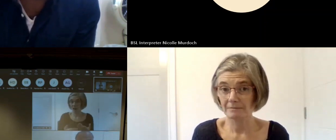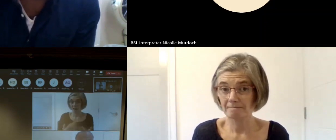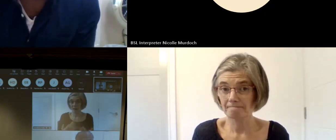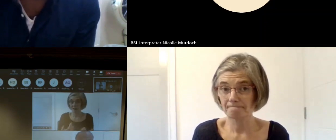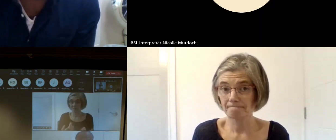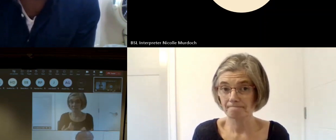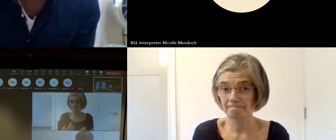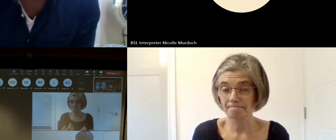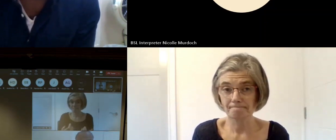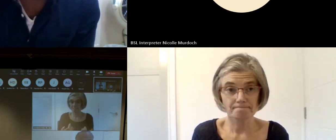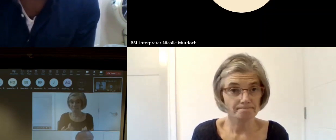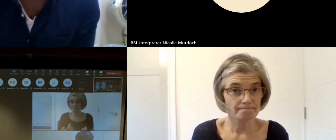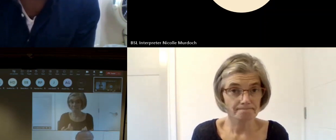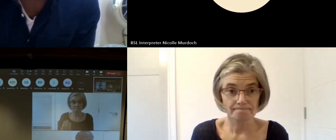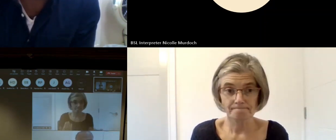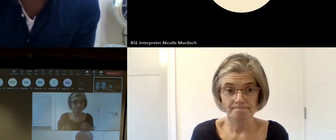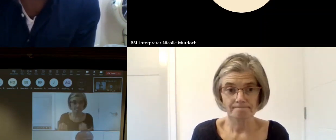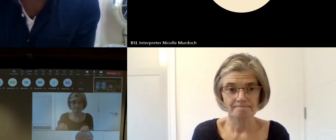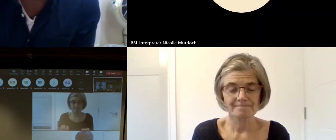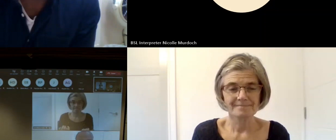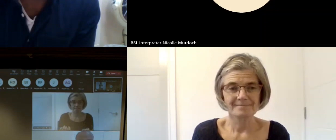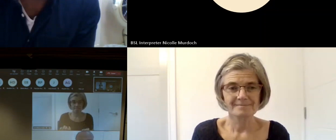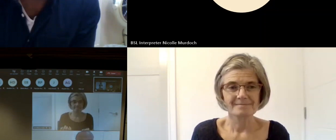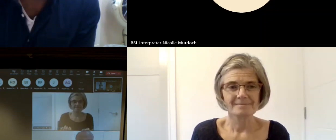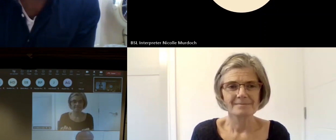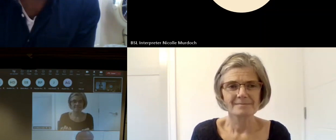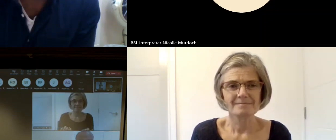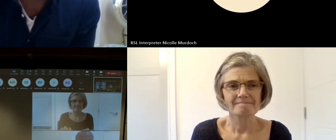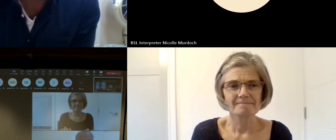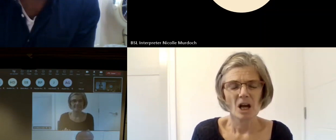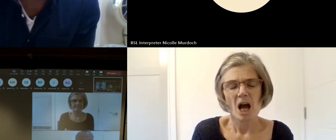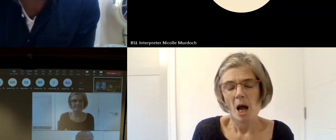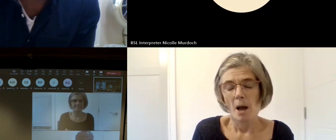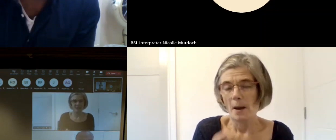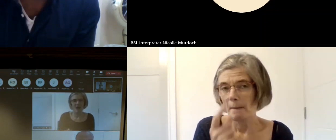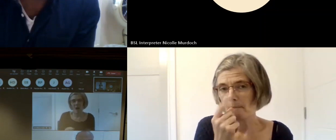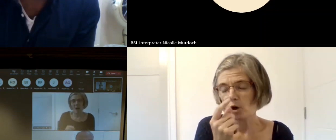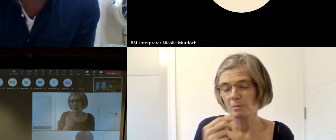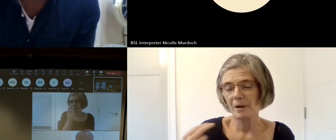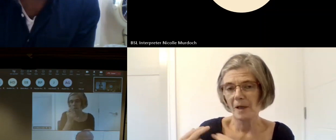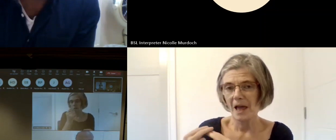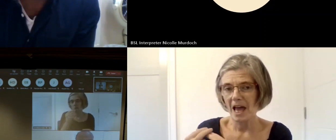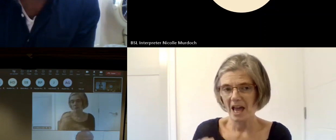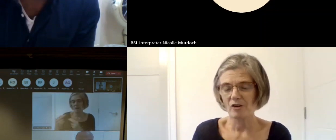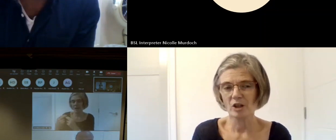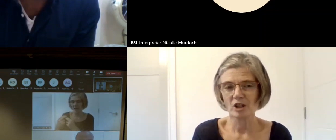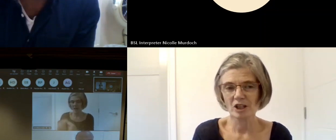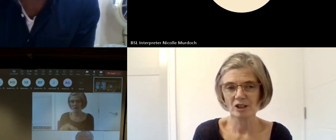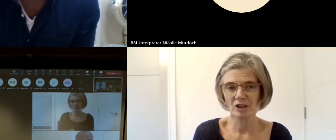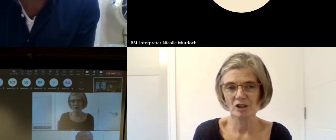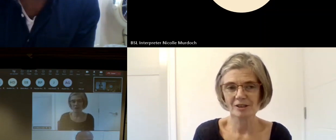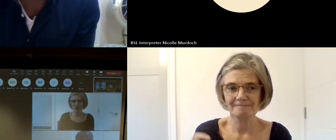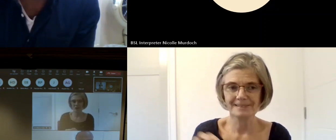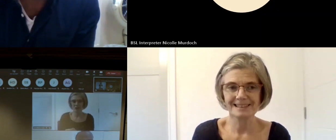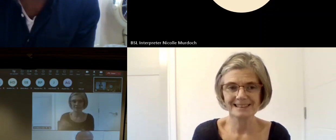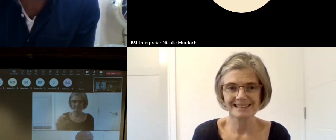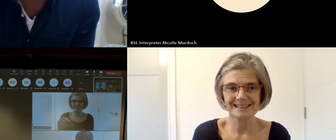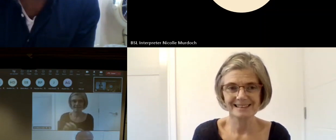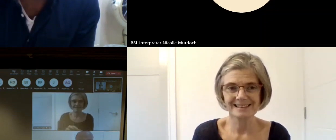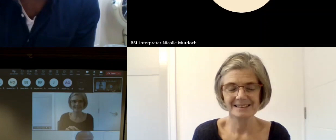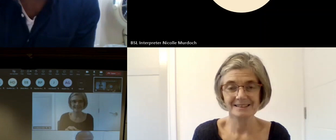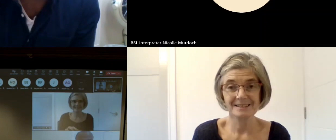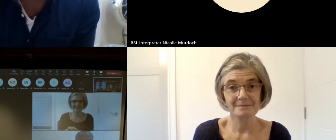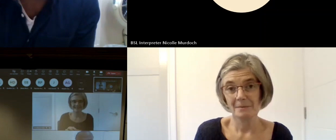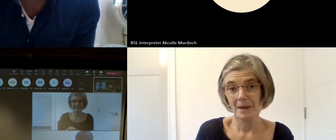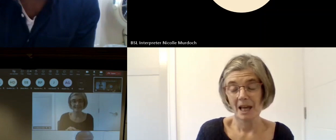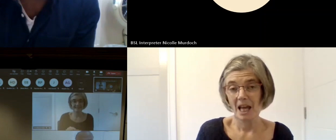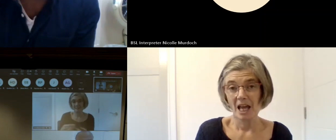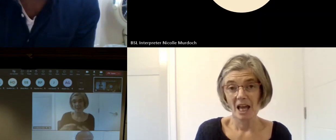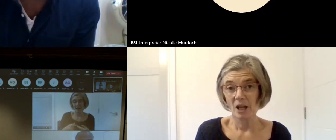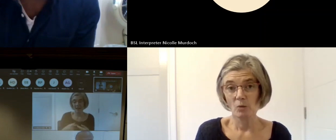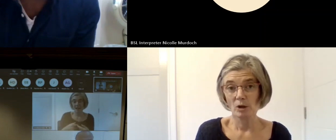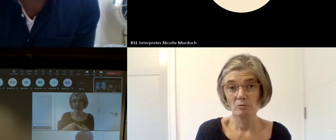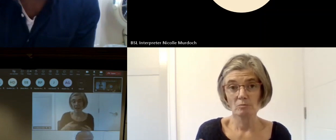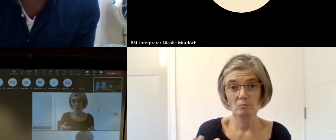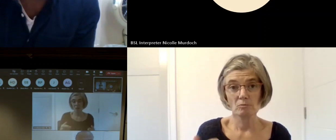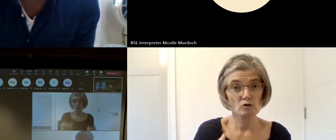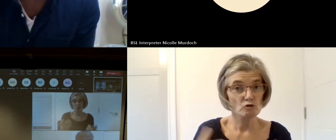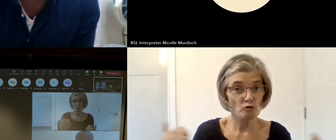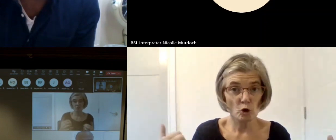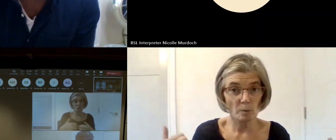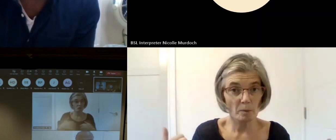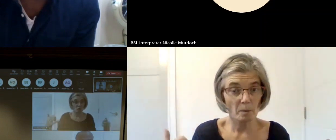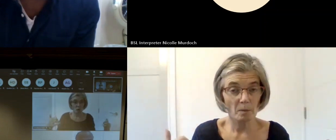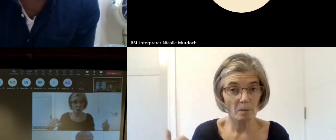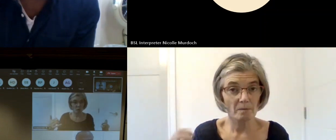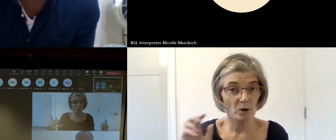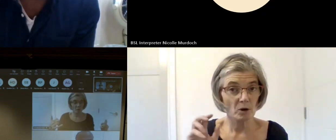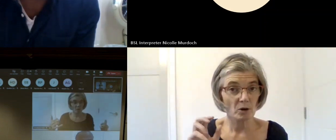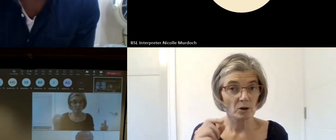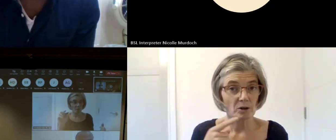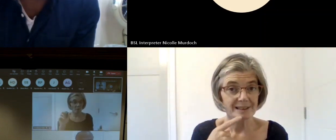was is there anybody in the room that has a a comment or a question on that yeah I wonder if